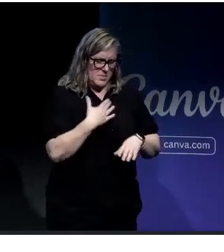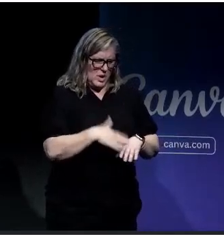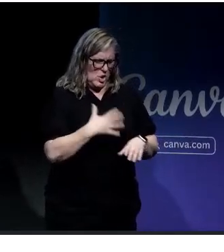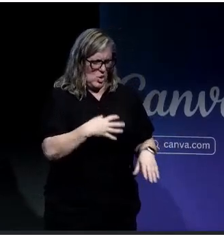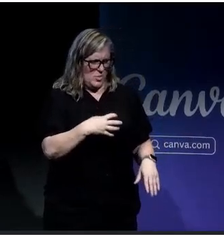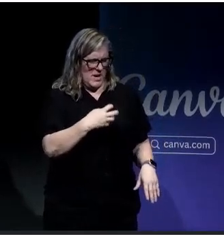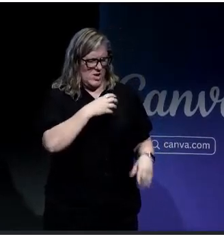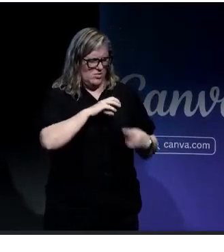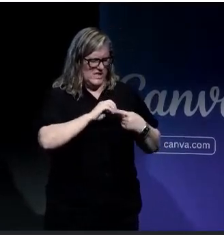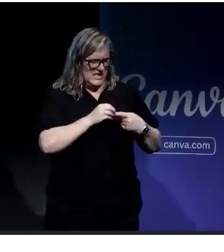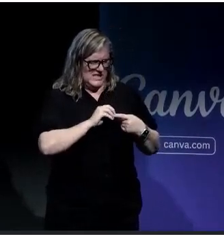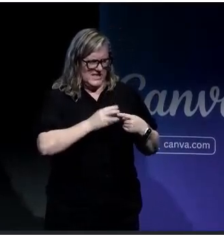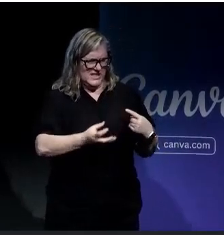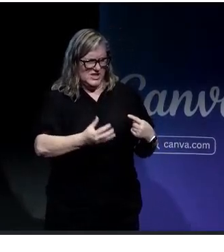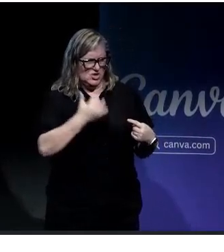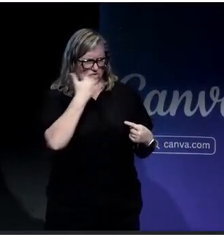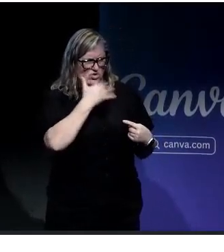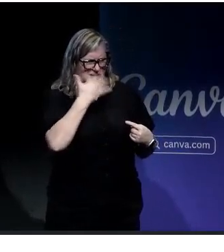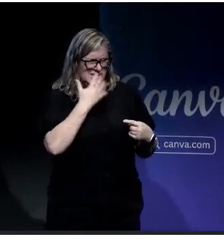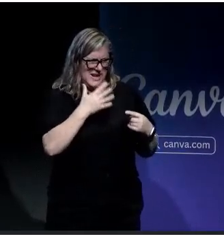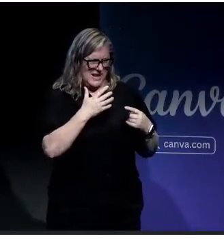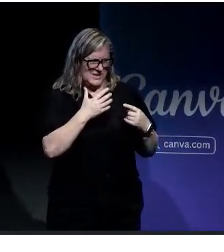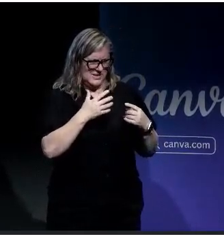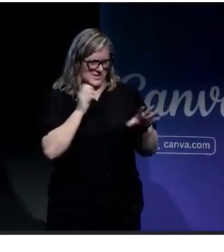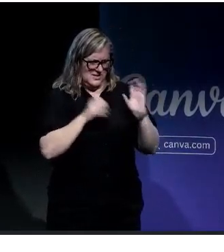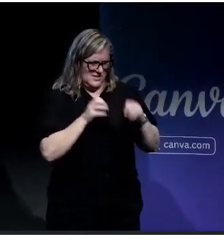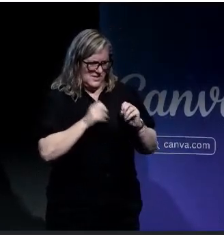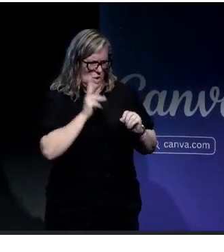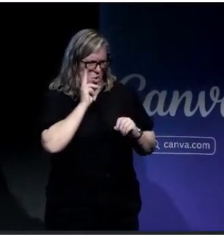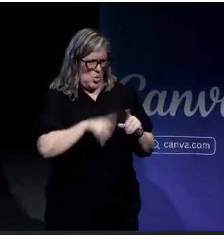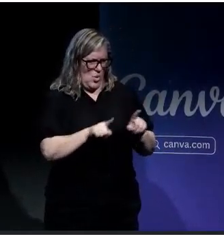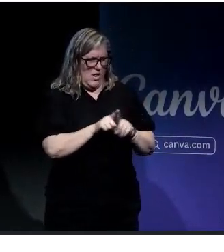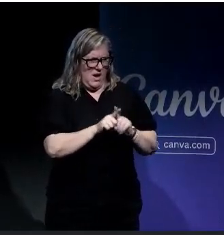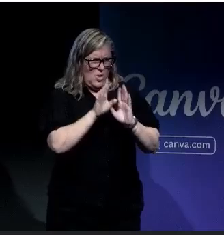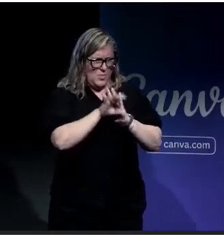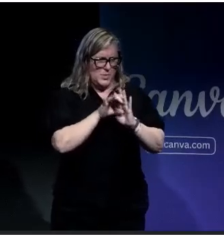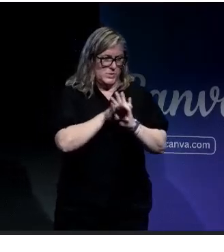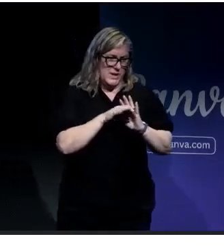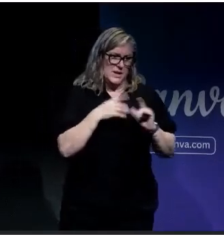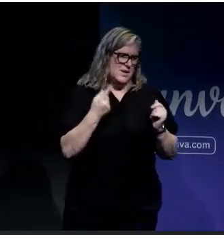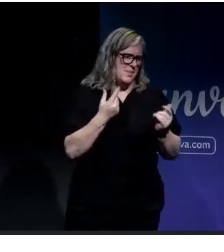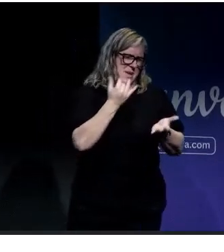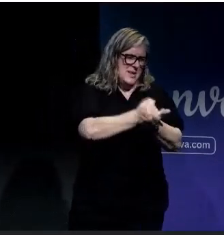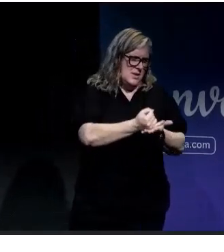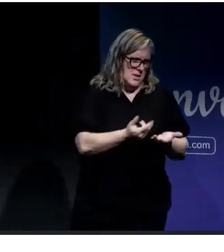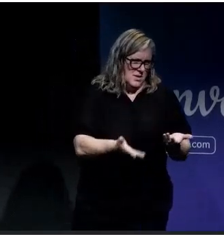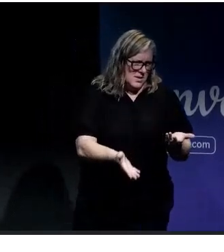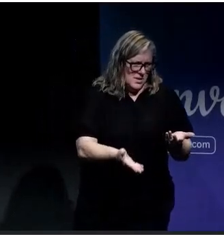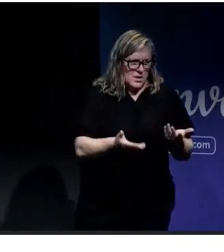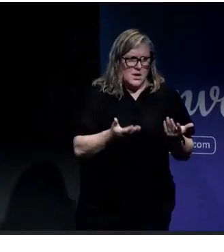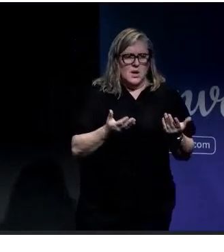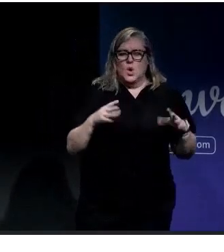Um, so, that's the wrong alt text. That's an accessibility failure, and yet the automated tool has no idea that that's a failure.